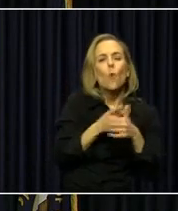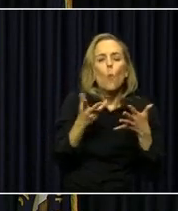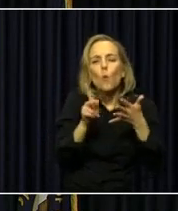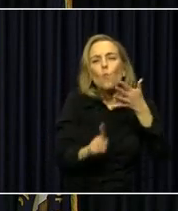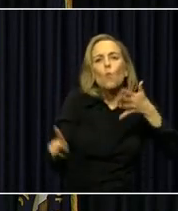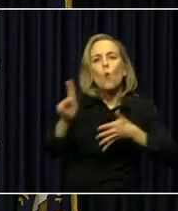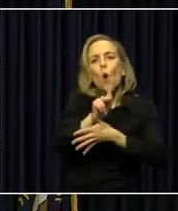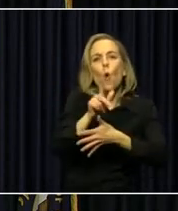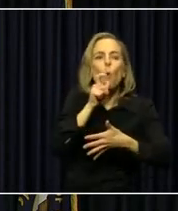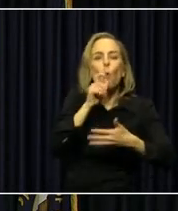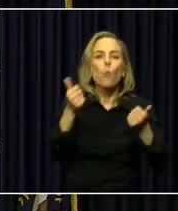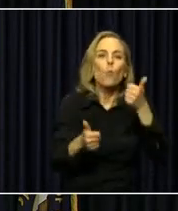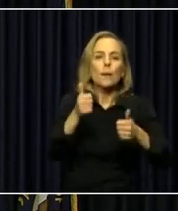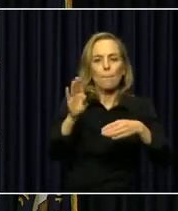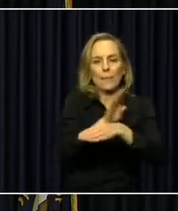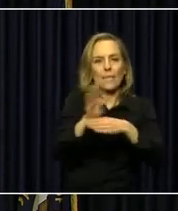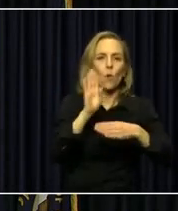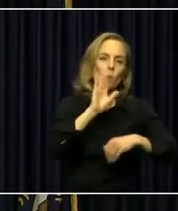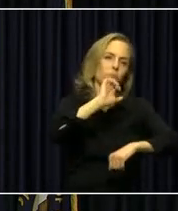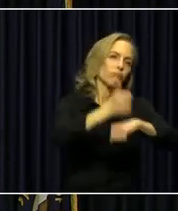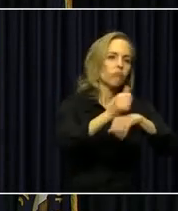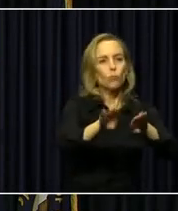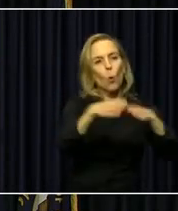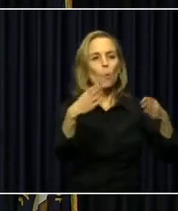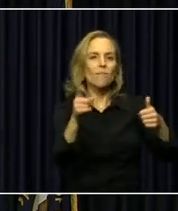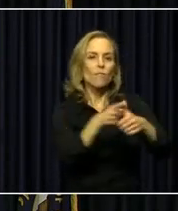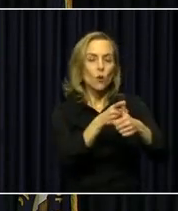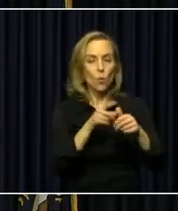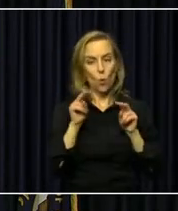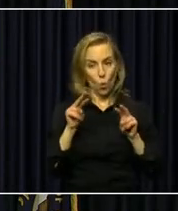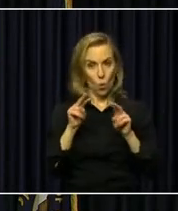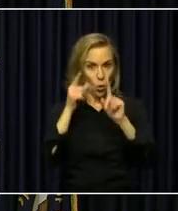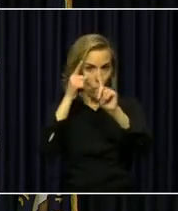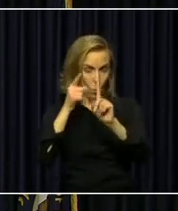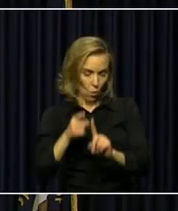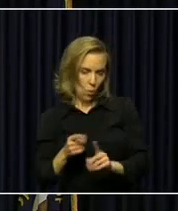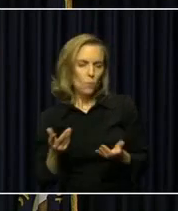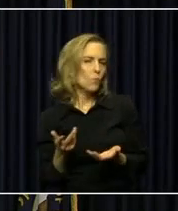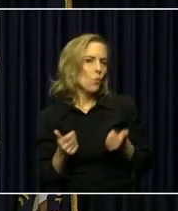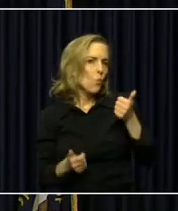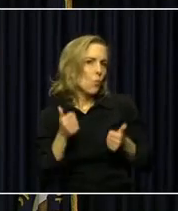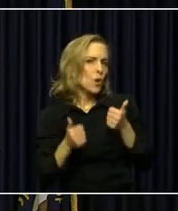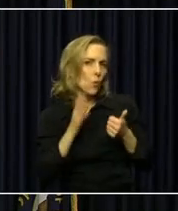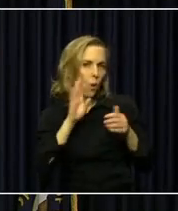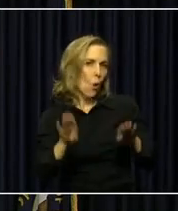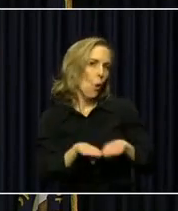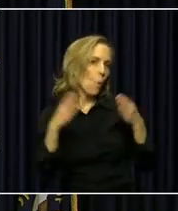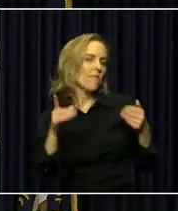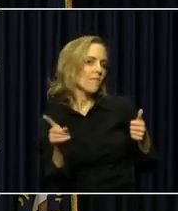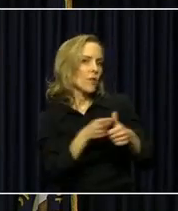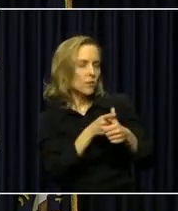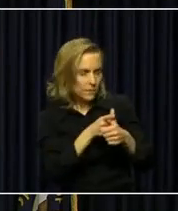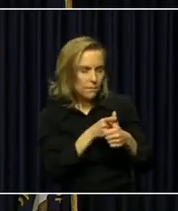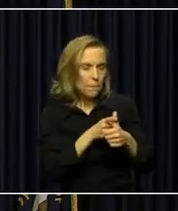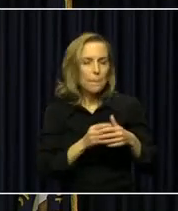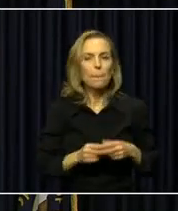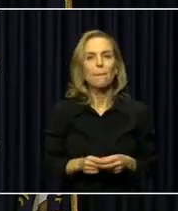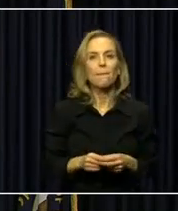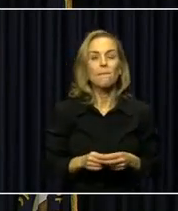THAT THEIR INDUSTRY OPERATES. AND THEN I SEE IT GROWING FROM THERE, BUT AGAIN, CAPACITY OF